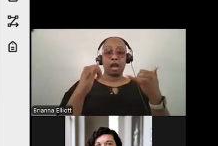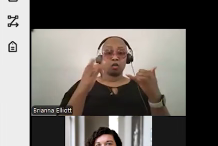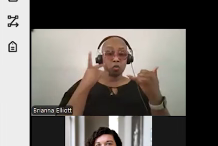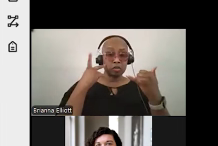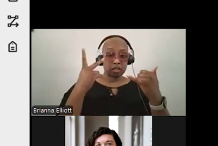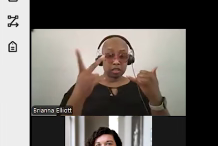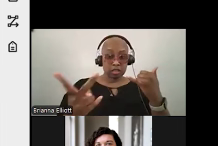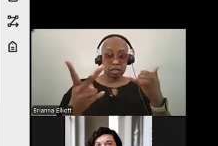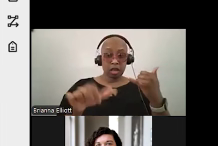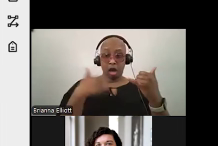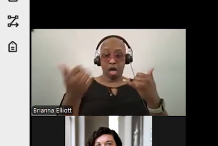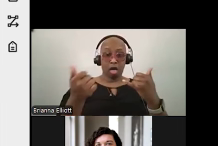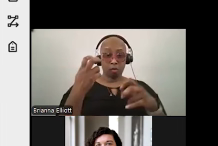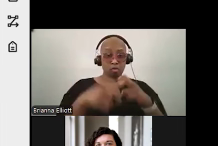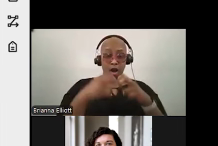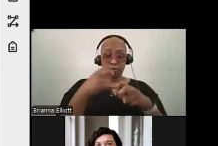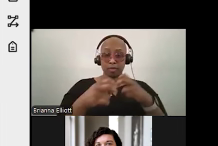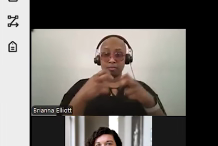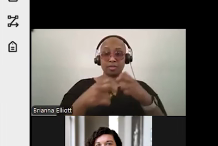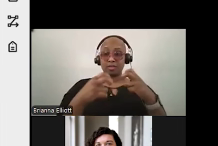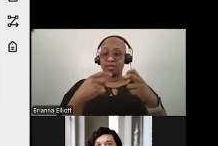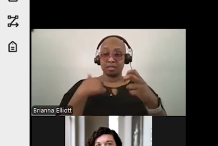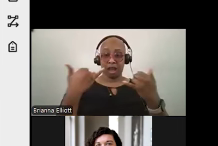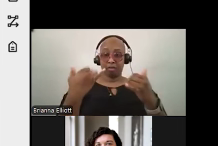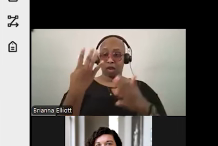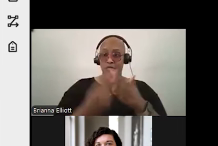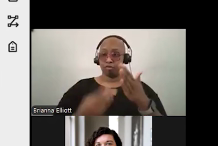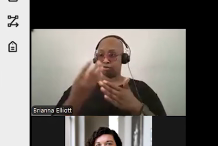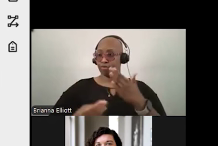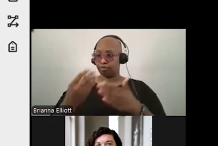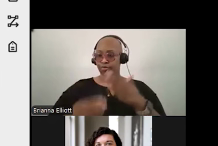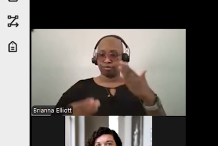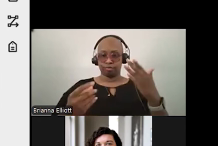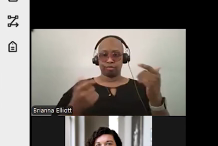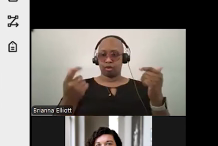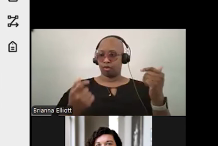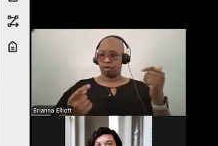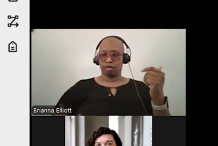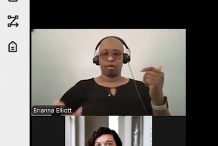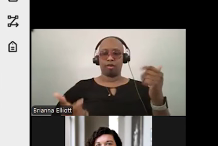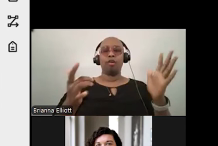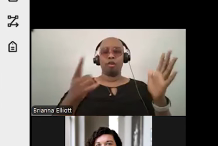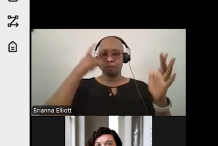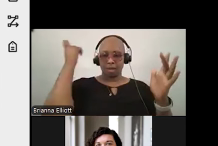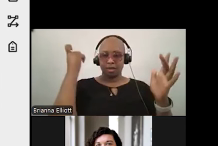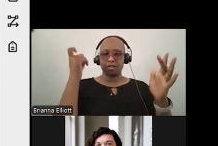went away. We don't have those issues anymore because we tagged our PDF. Hooray. That's what